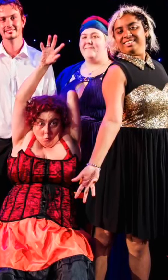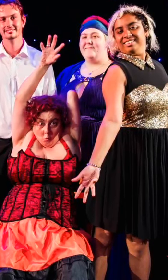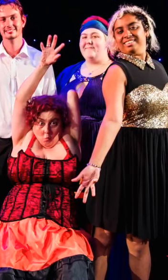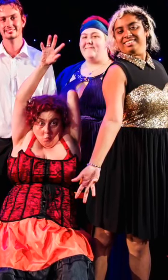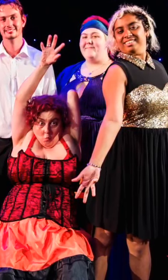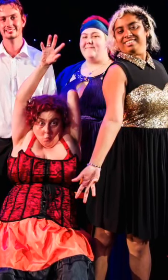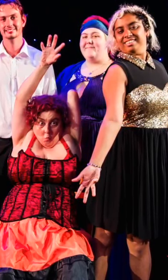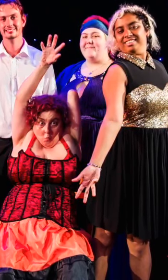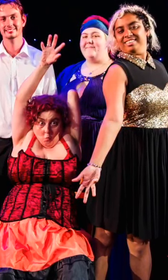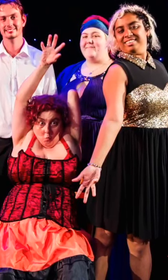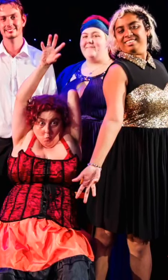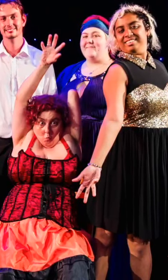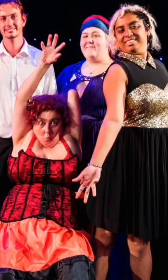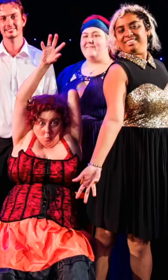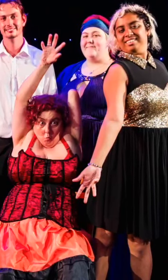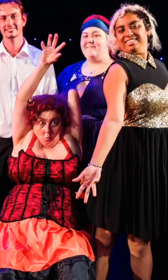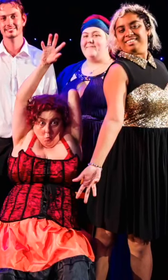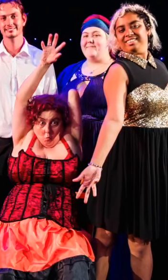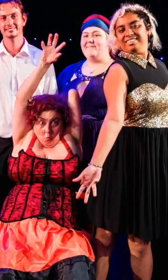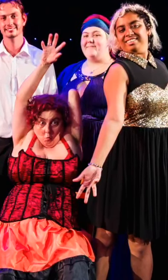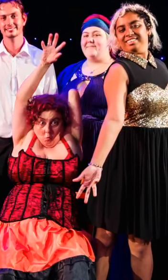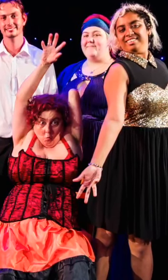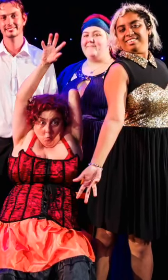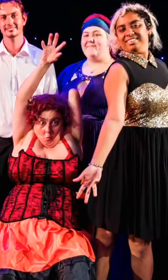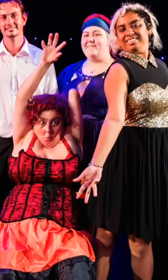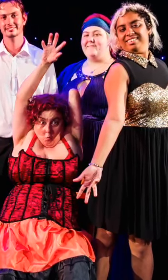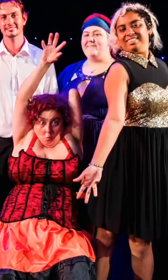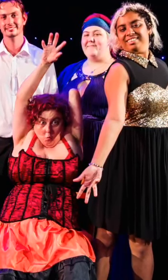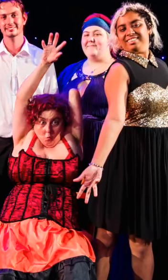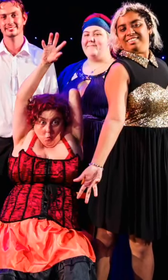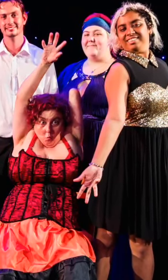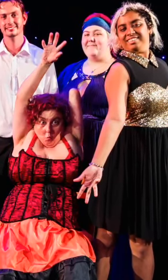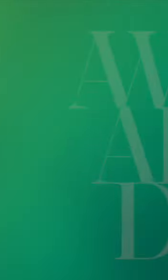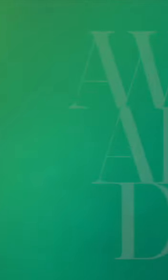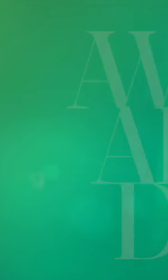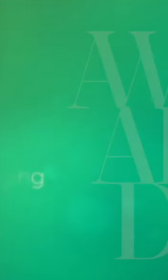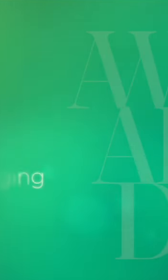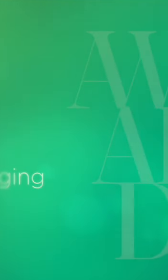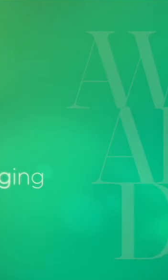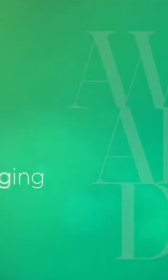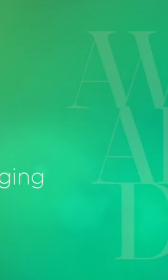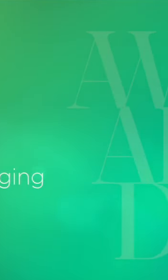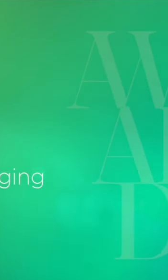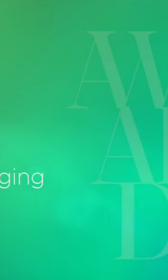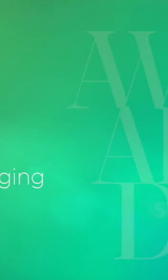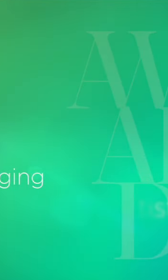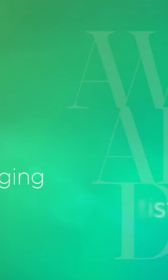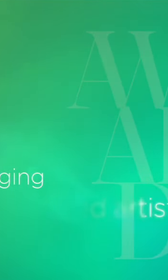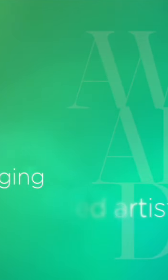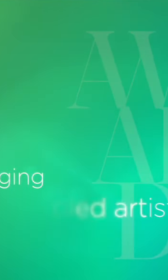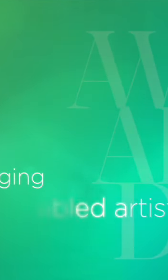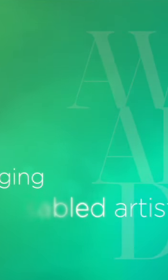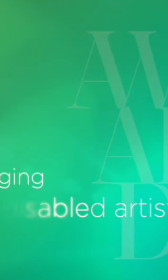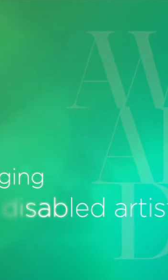which has revolutionised pathways into the disability arts and independent art scenes, nurturing hundreds of young and emerging